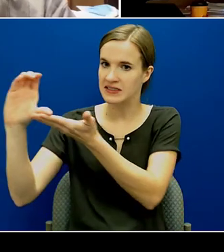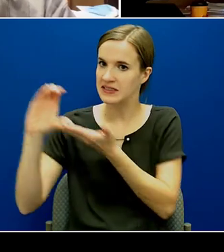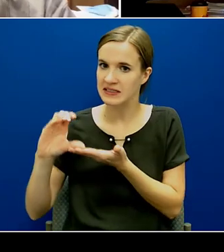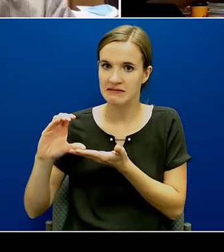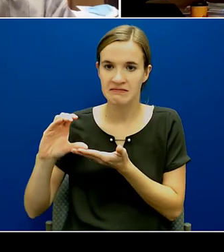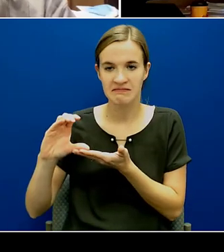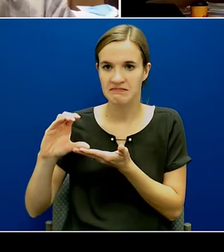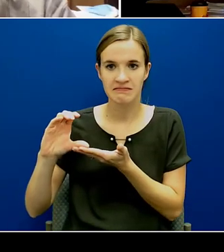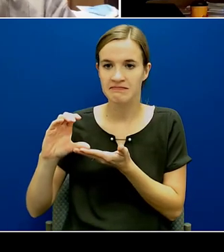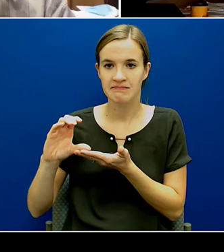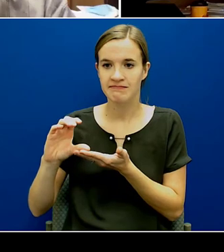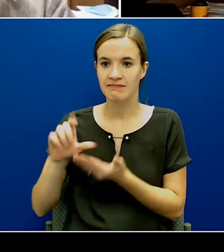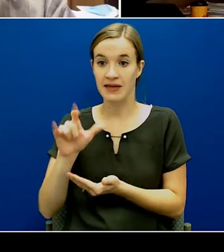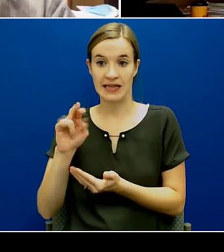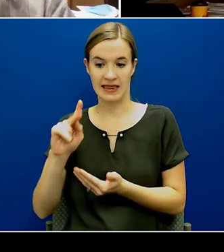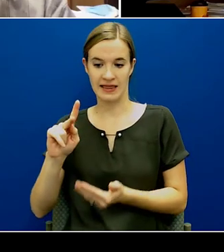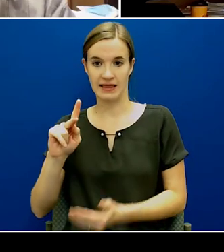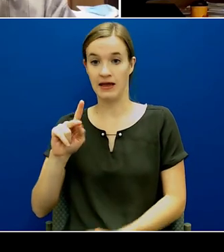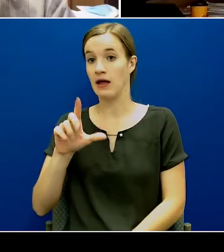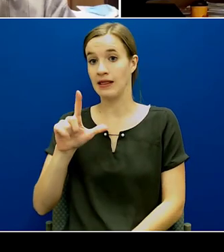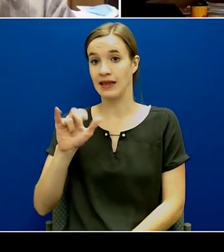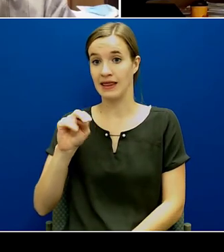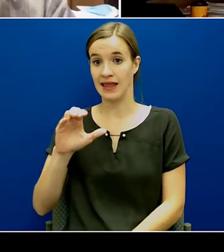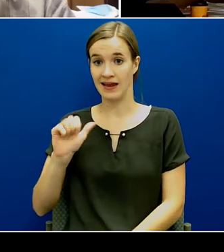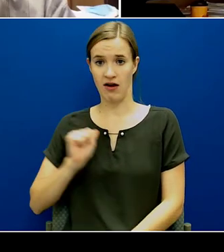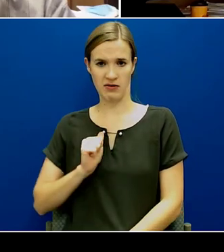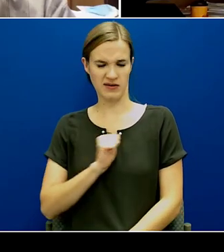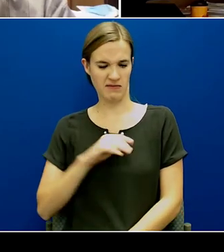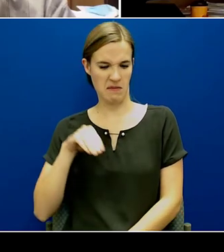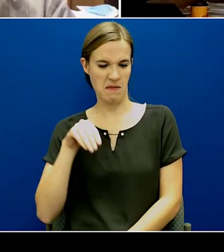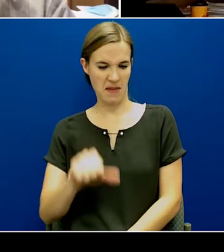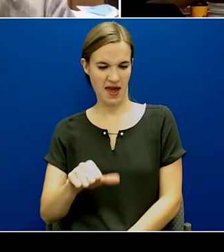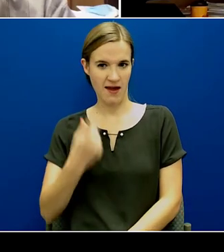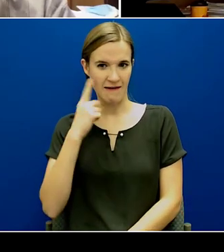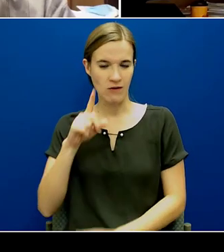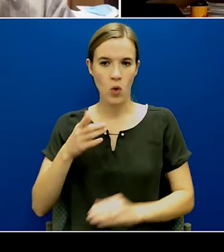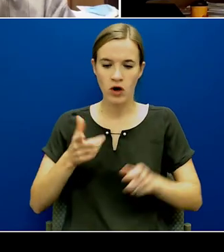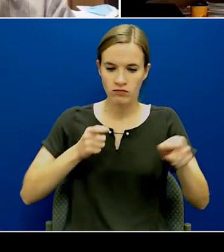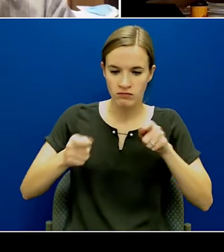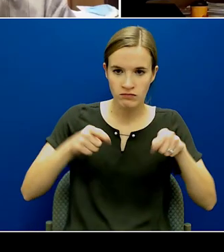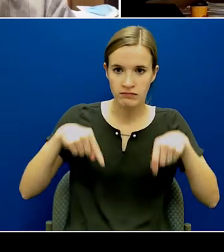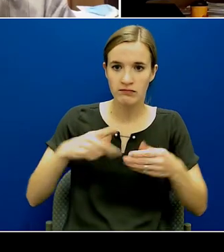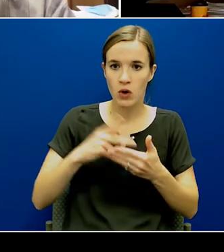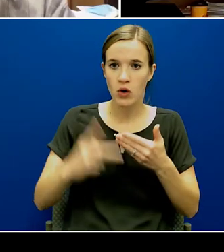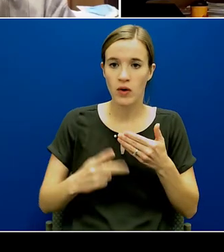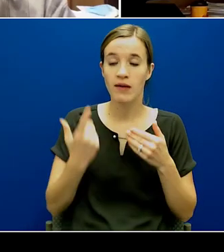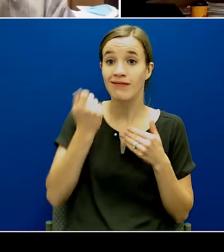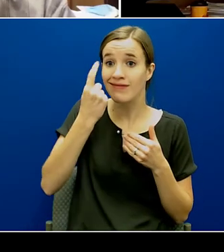service that we're willing to do that. And, you know, fortunately, we have an